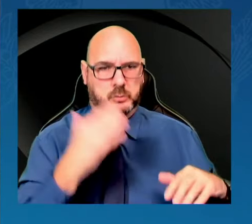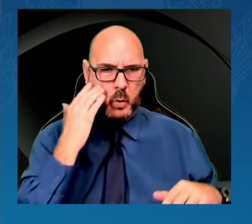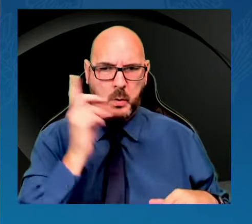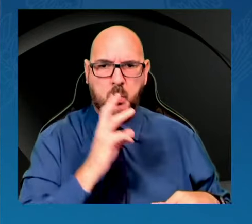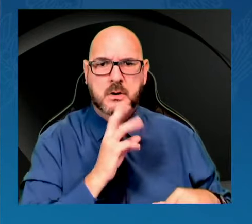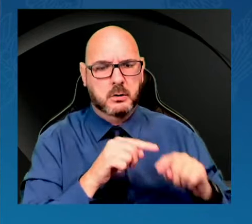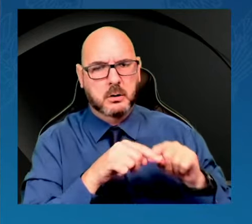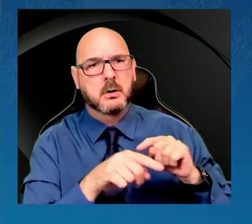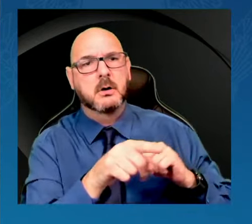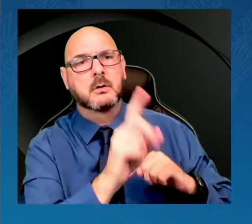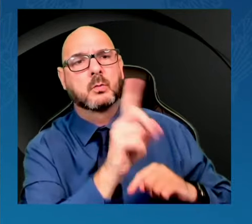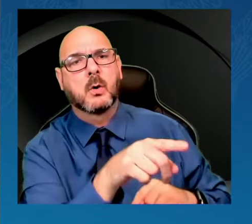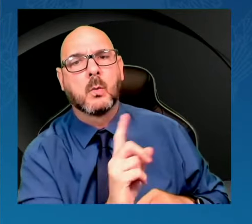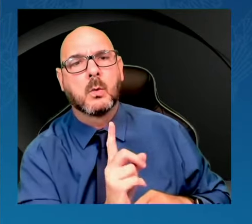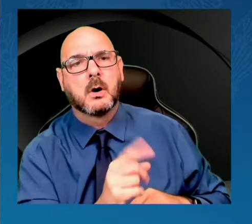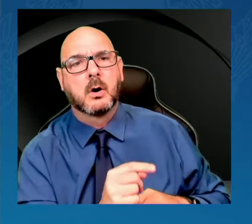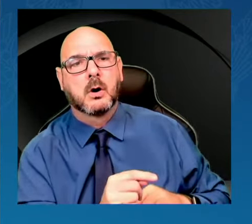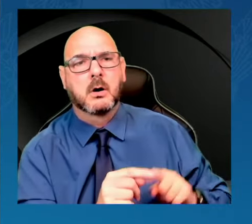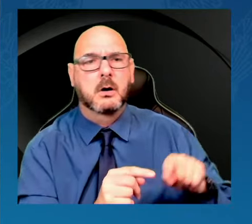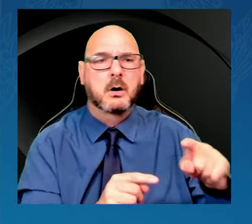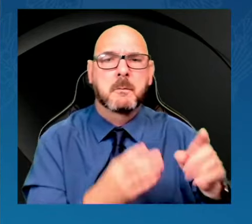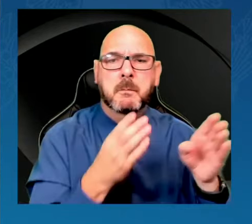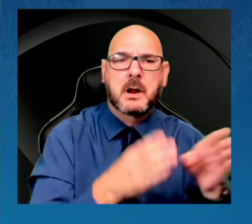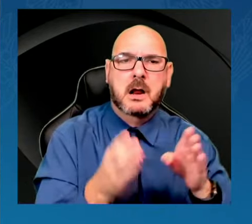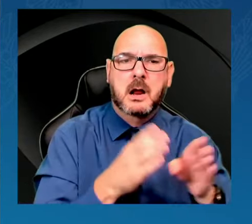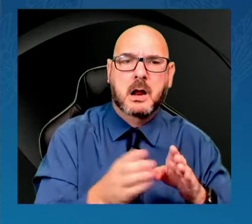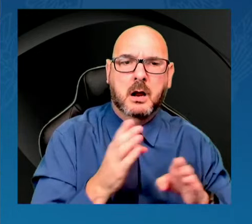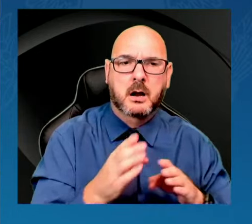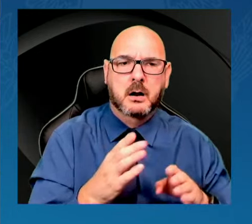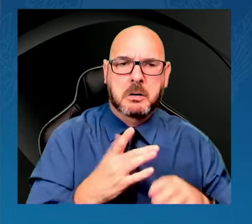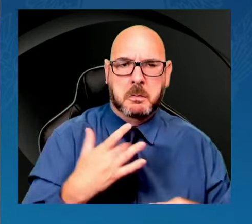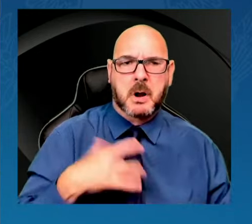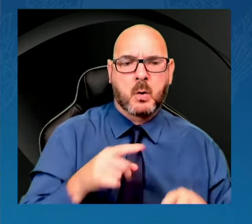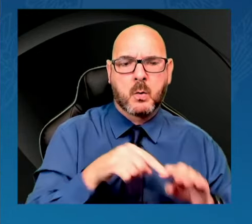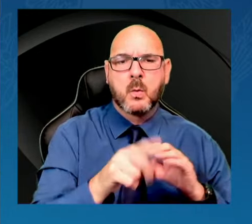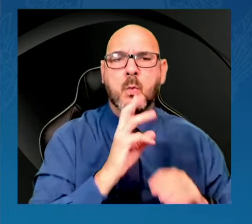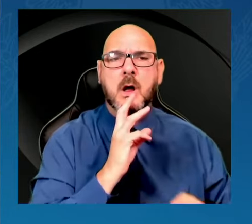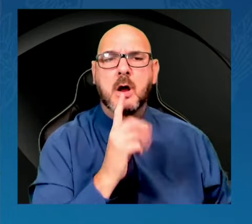and how we should be thinking again about the interconnection and the interdependence.